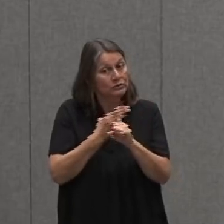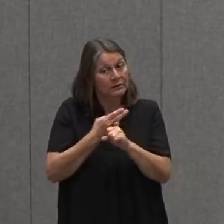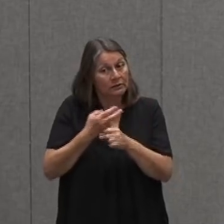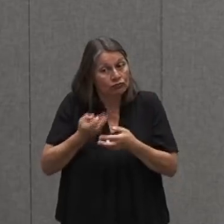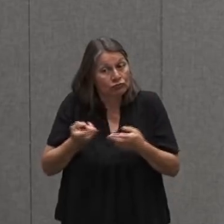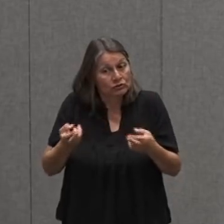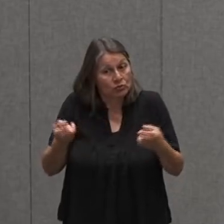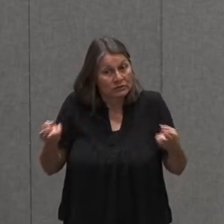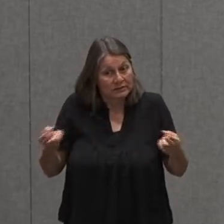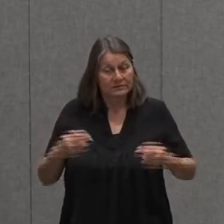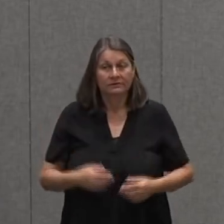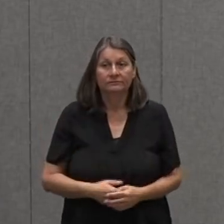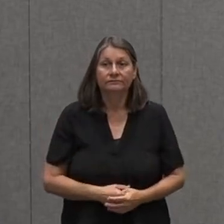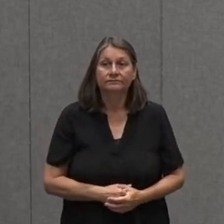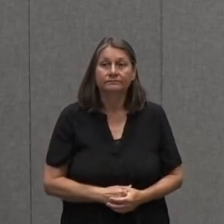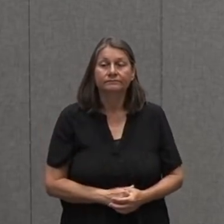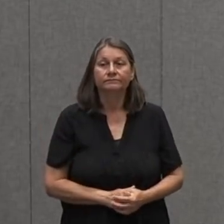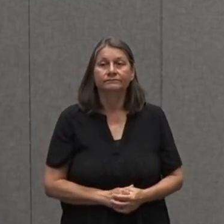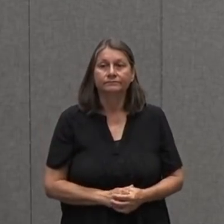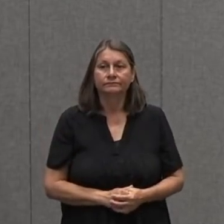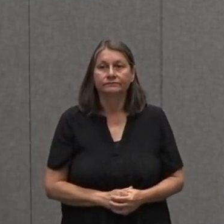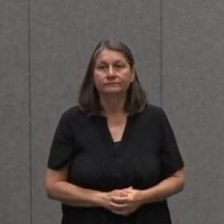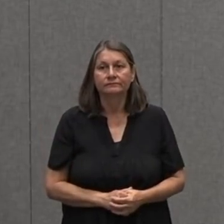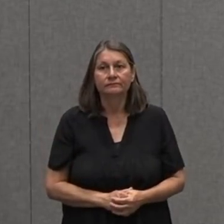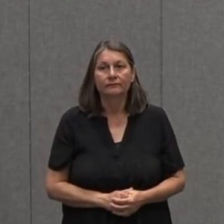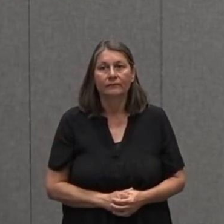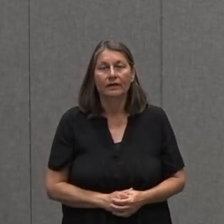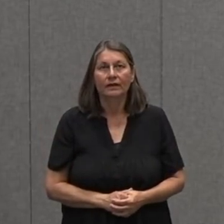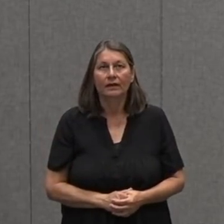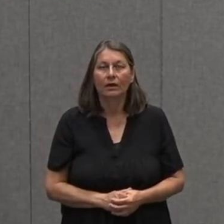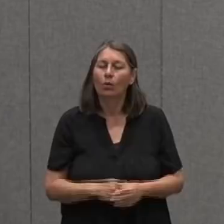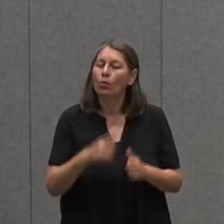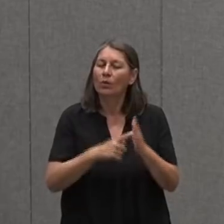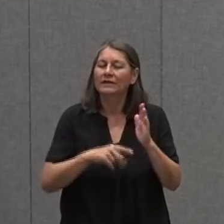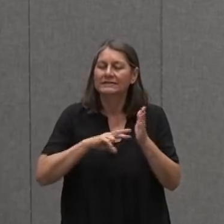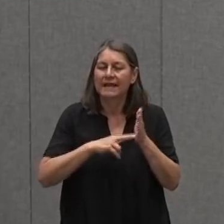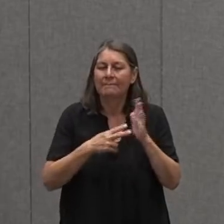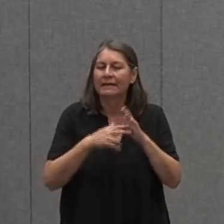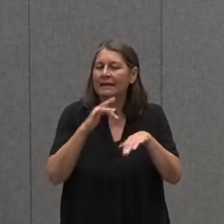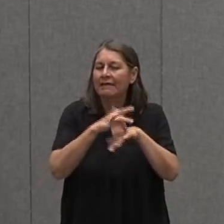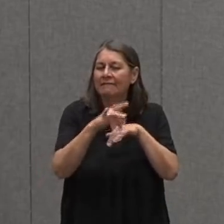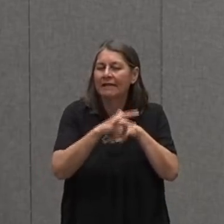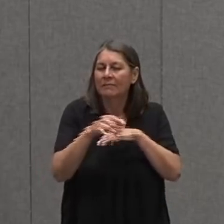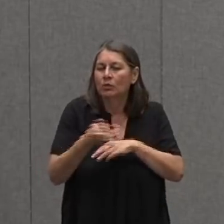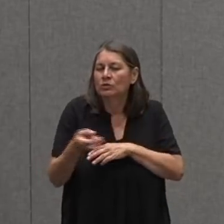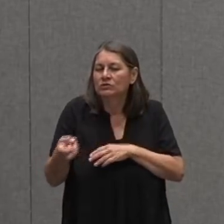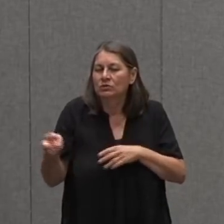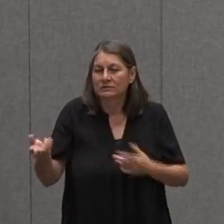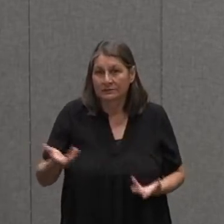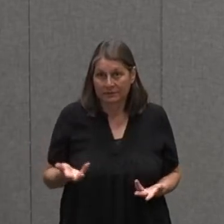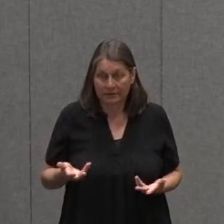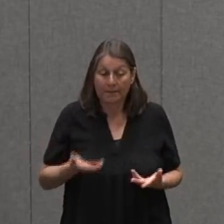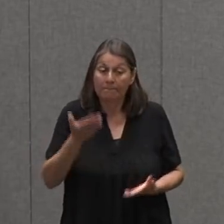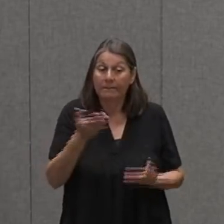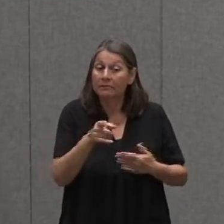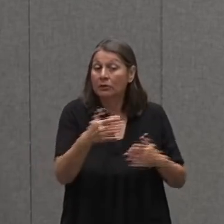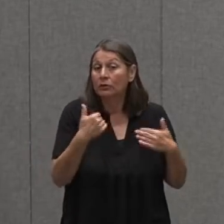And I touched on what available resources could be. Maybe you have some books at home,